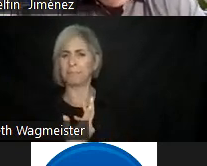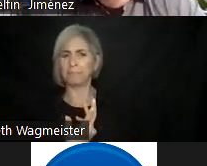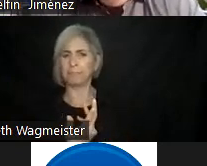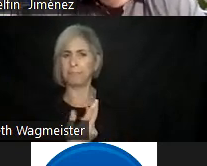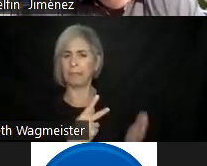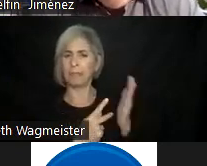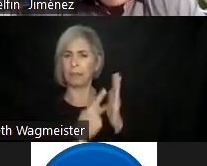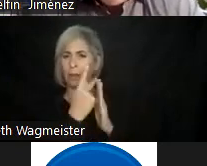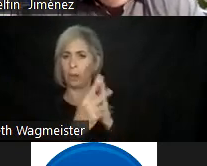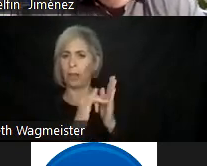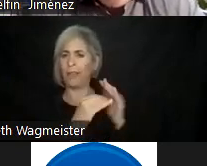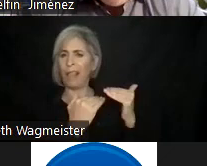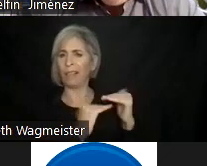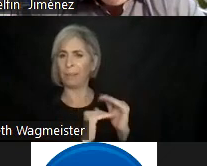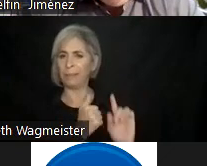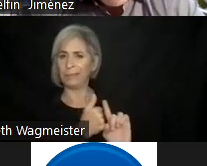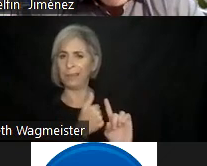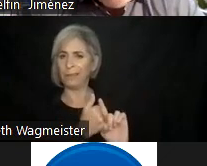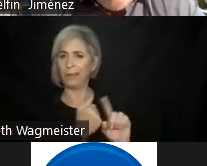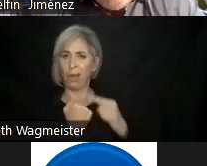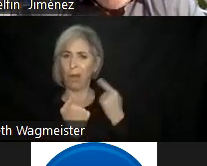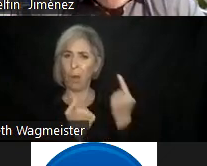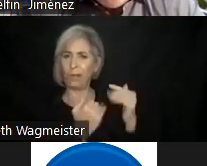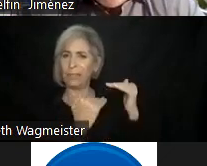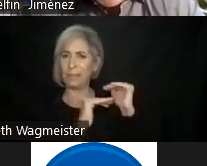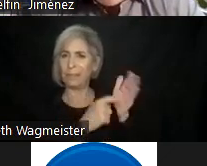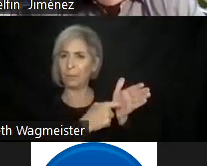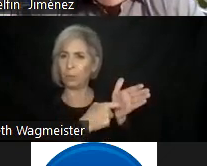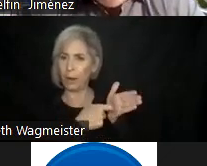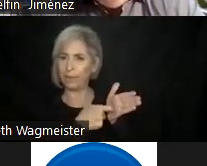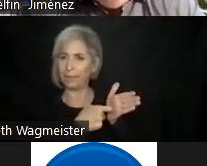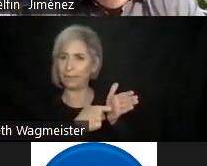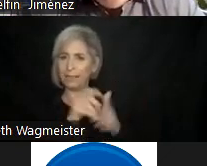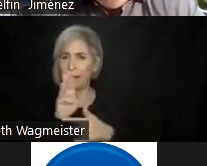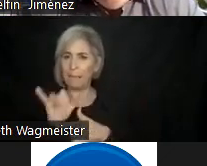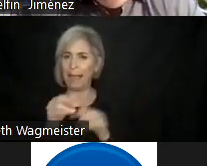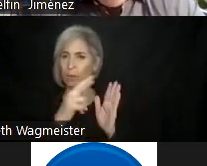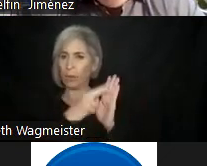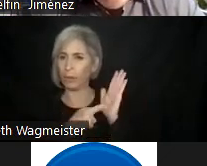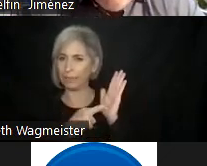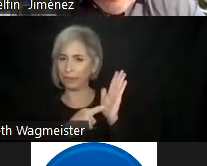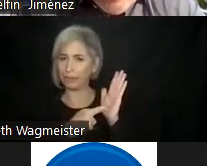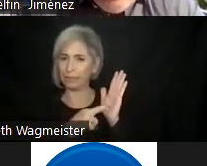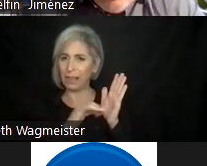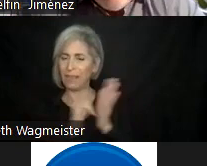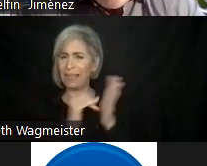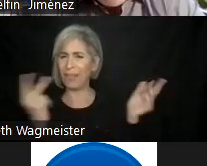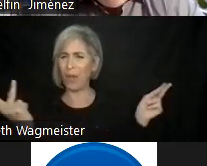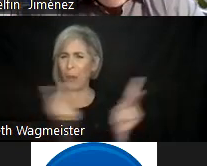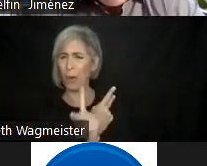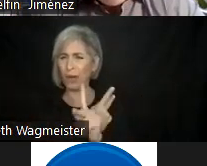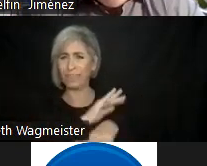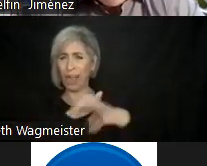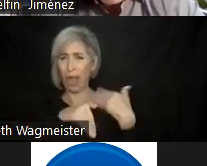limits itself only to the minimum required by the regulations is the worst of all possible projects.